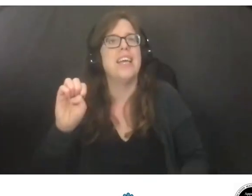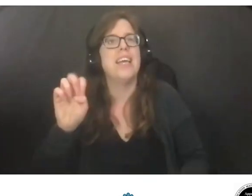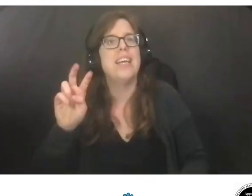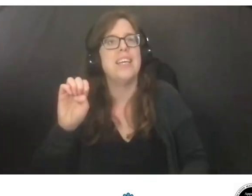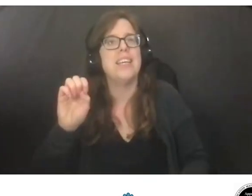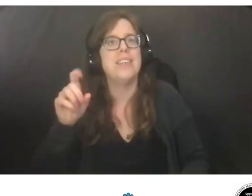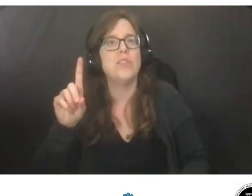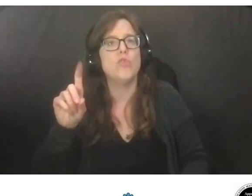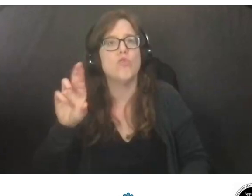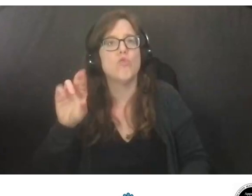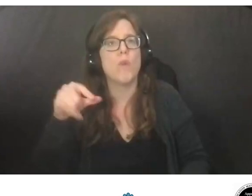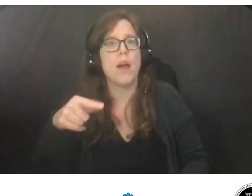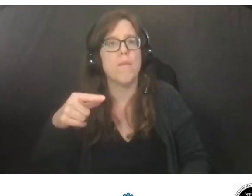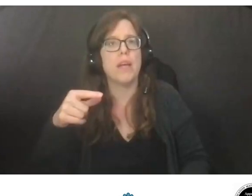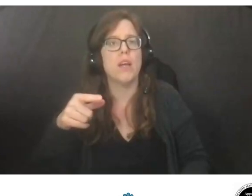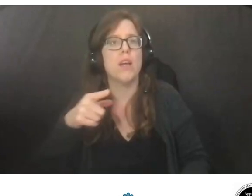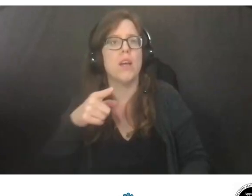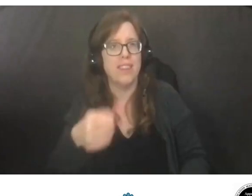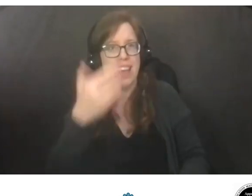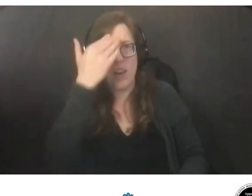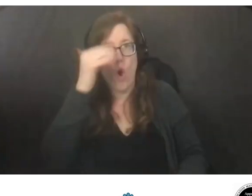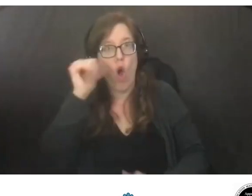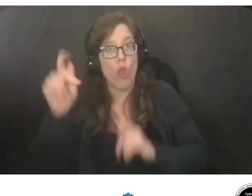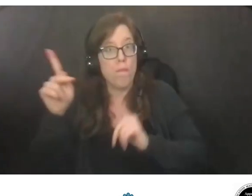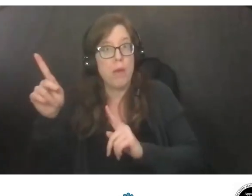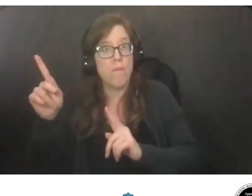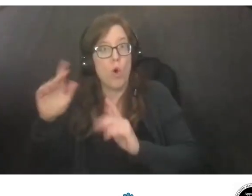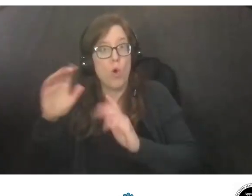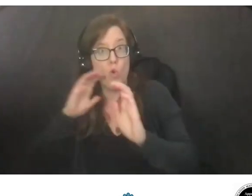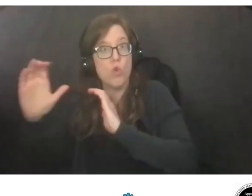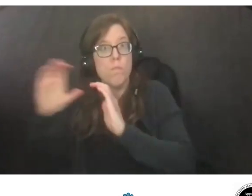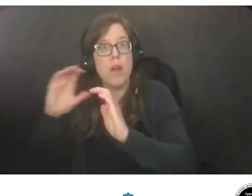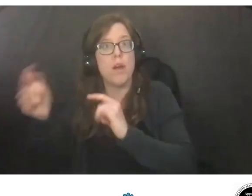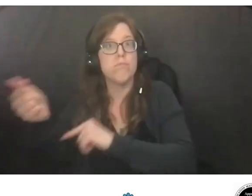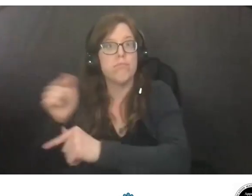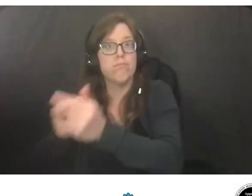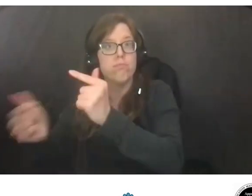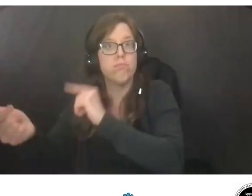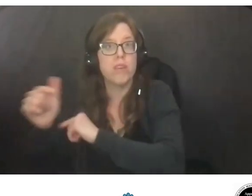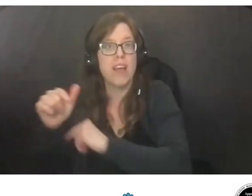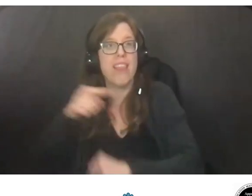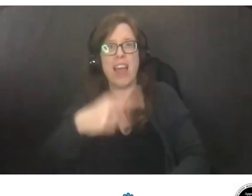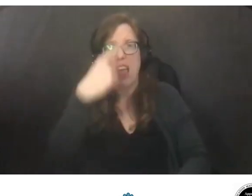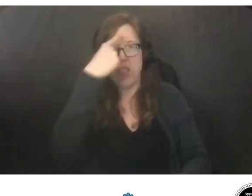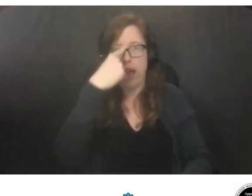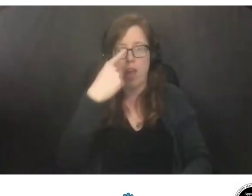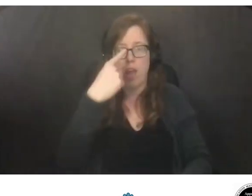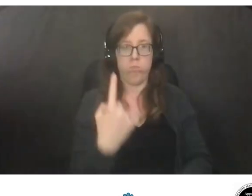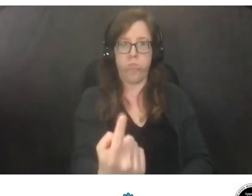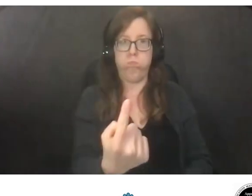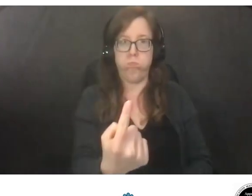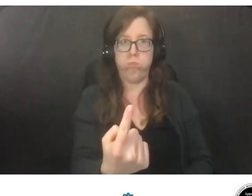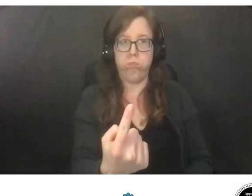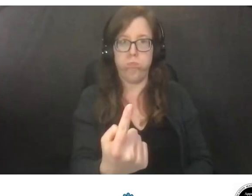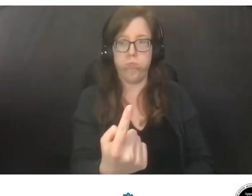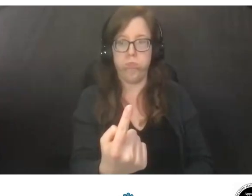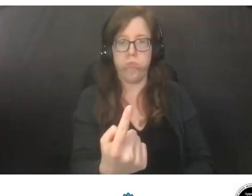tactile communicators? Do they know other people communicate? Do they think they're the only one that gets,